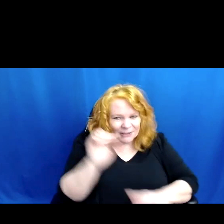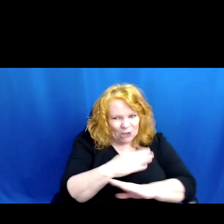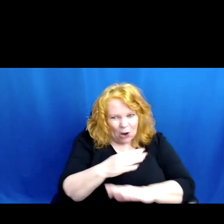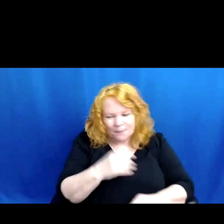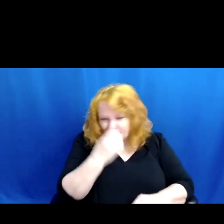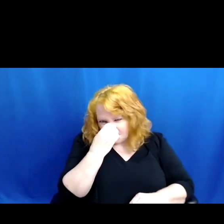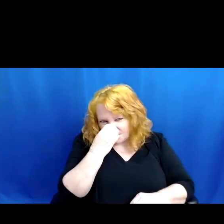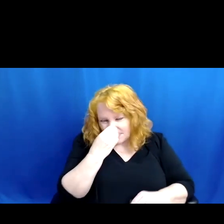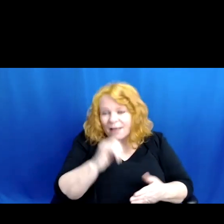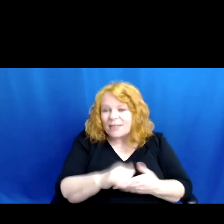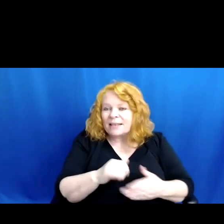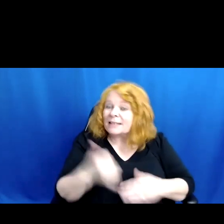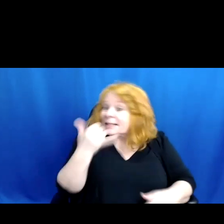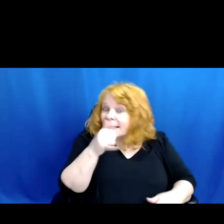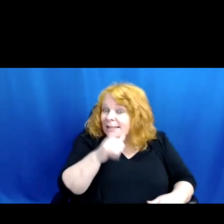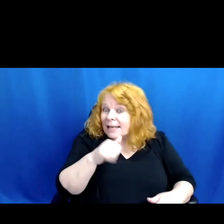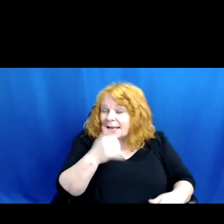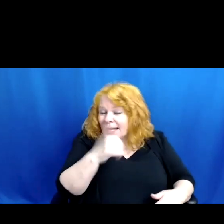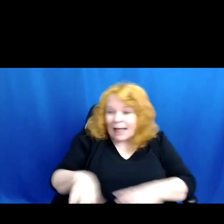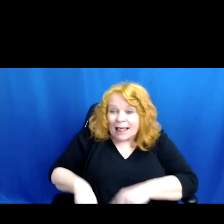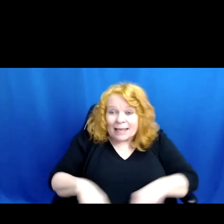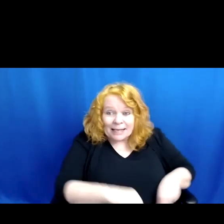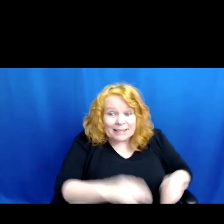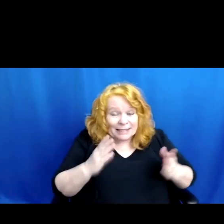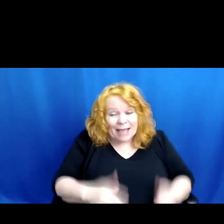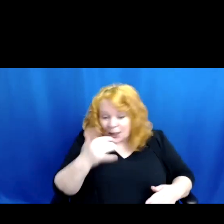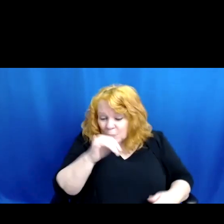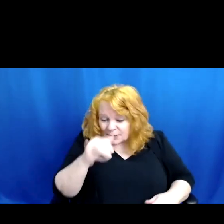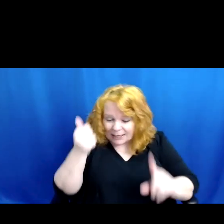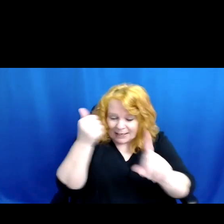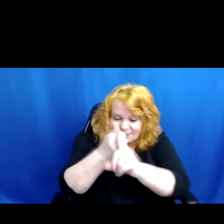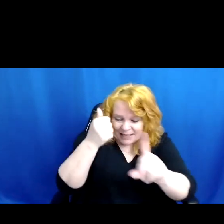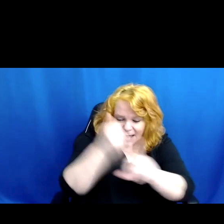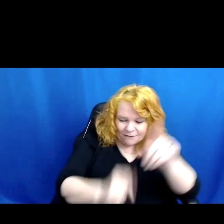This is how this one goes. Silly Sailor Sid in his cardboard boat Ahoy me hearties